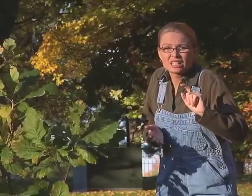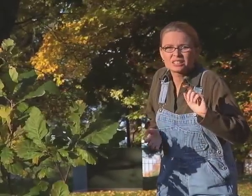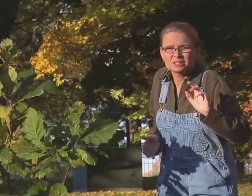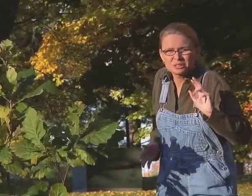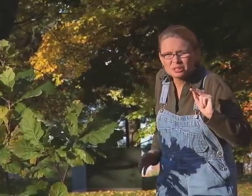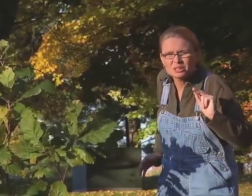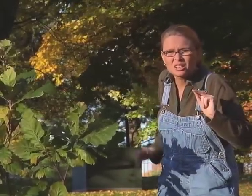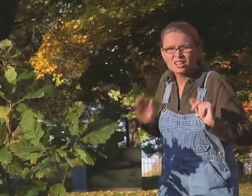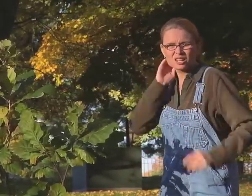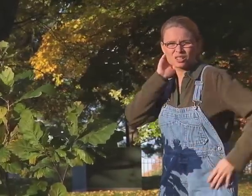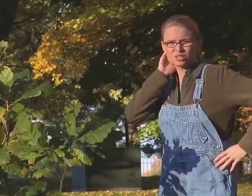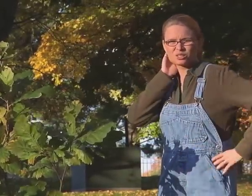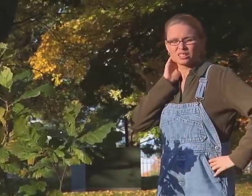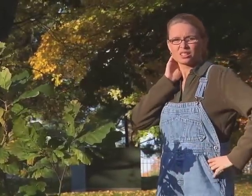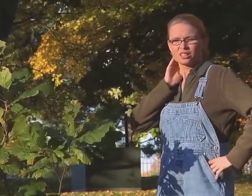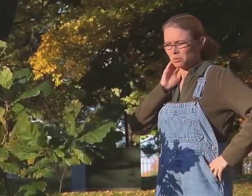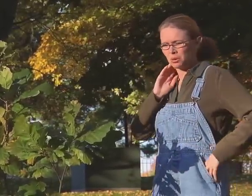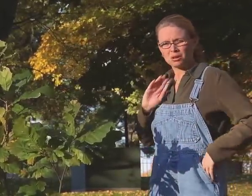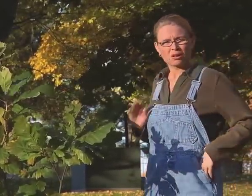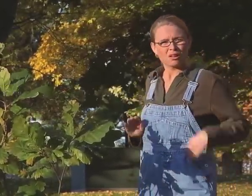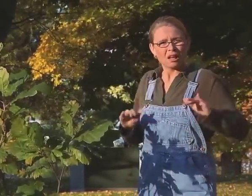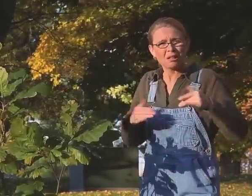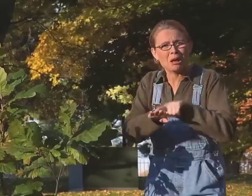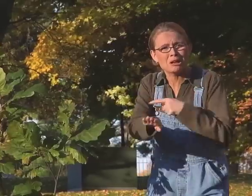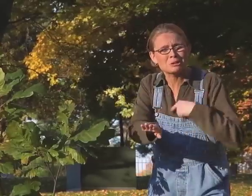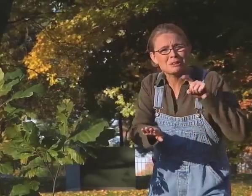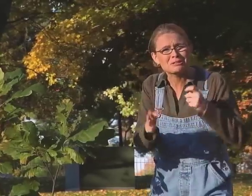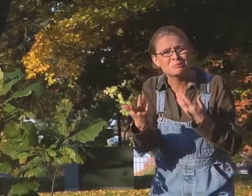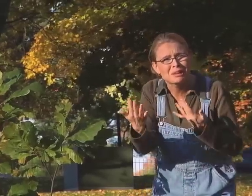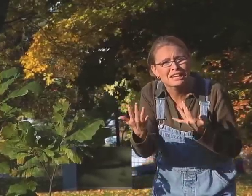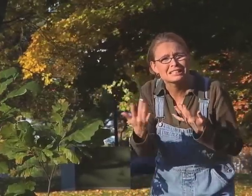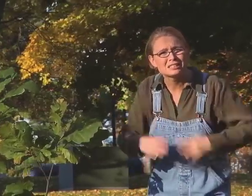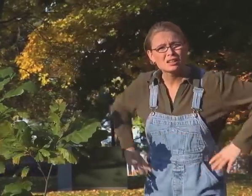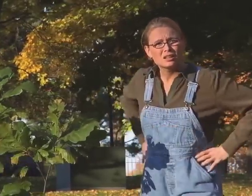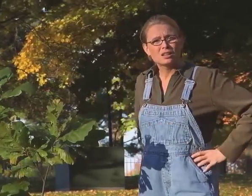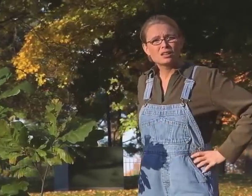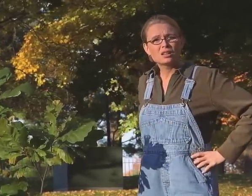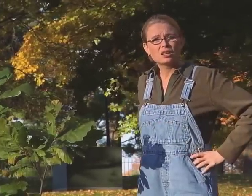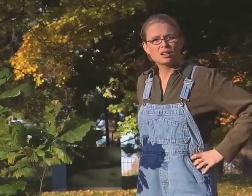OH, UH, WELL HOW LONG DO I HAVE TO WAIT?